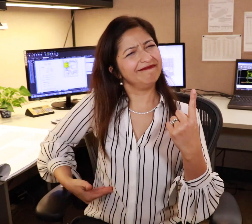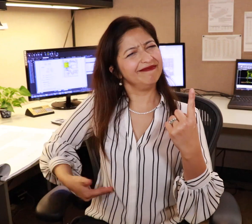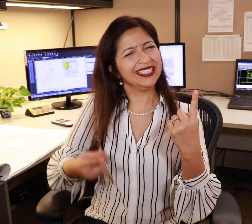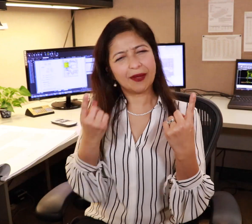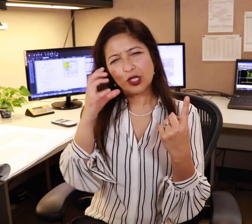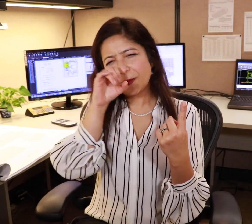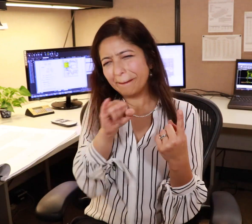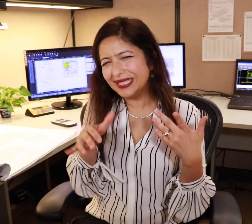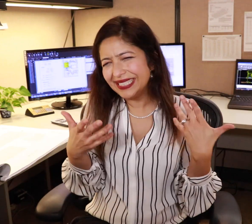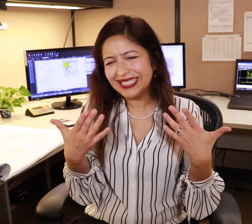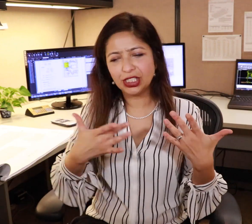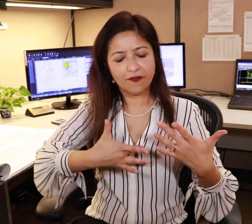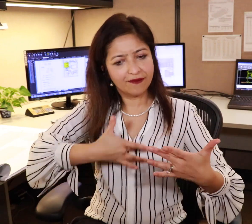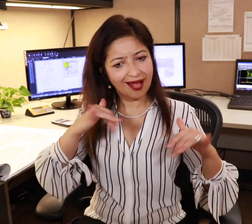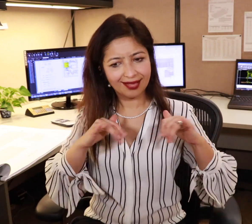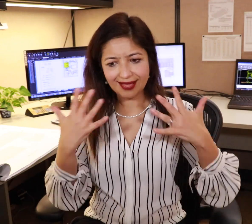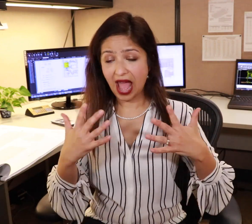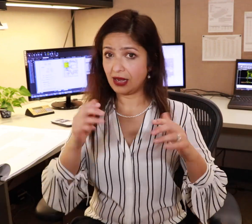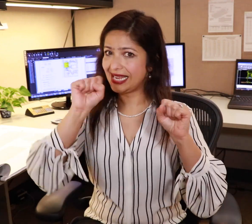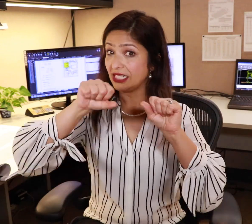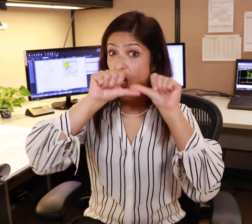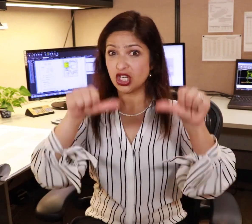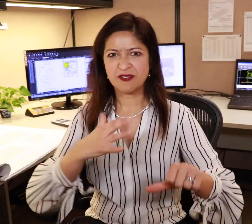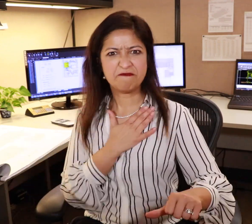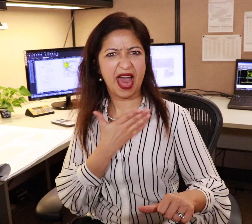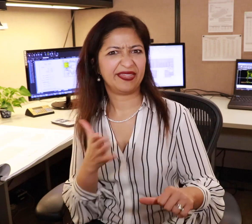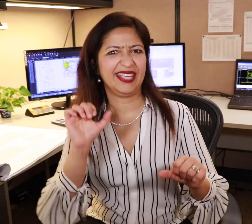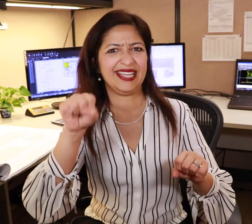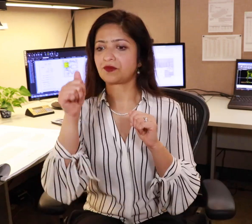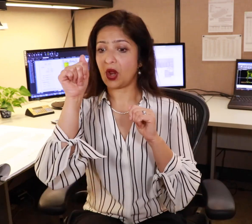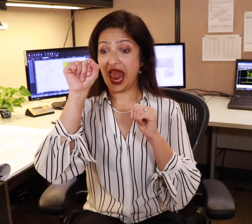Eventually, I felt like something was missing. Yes, architecture was definitely my thing